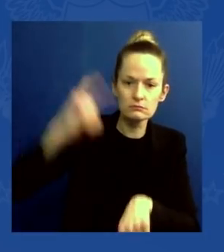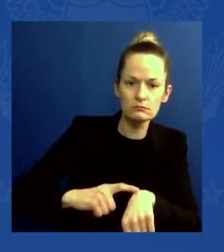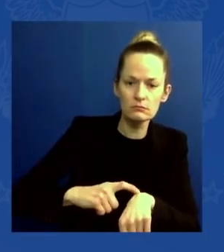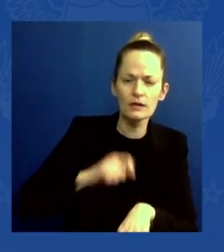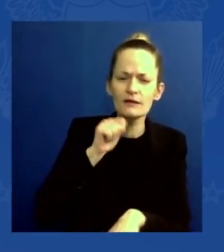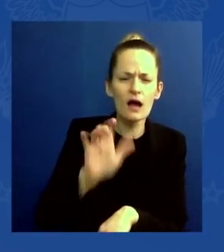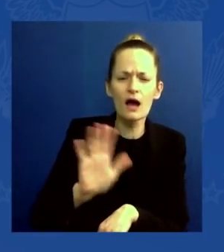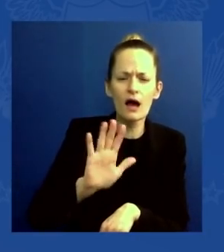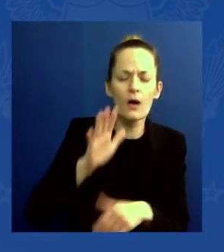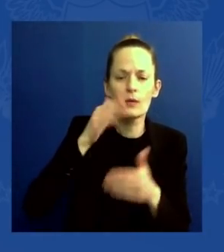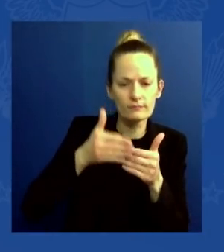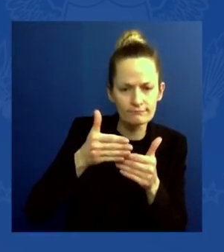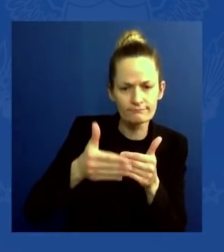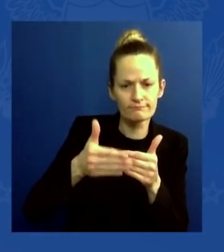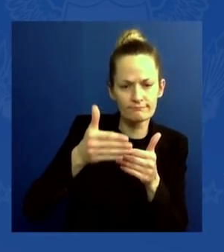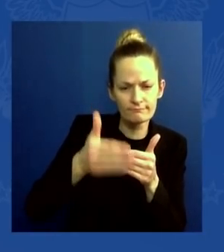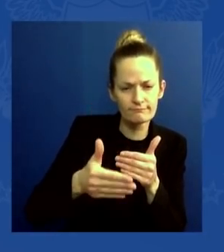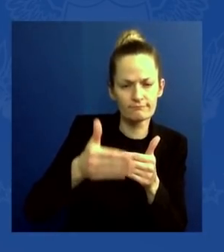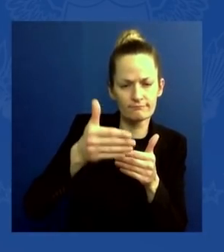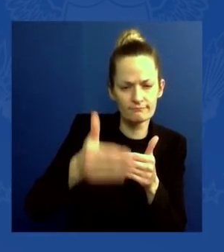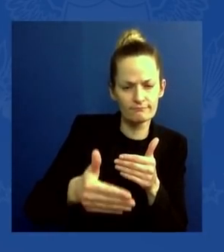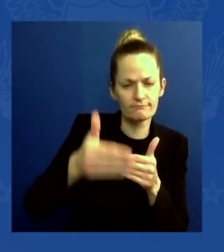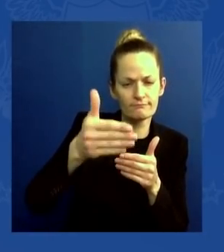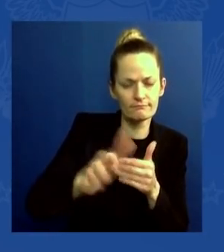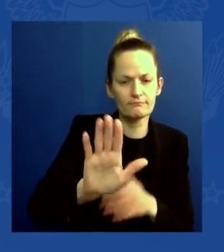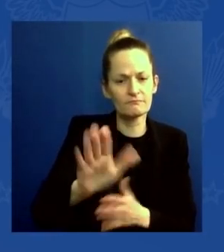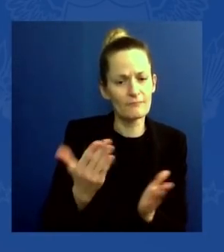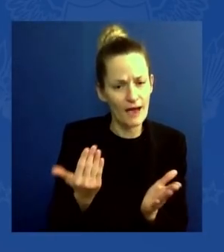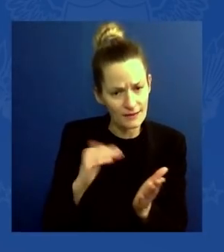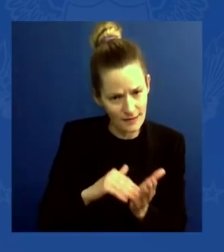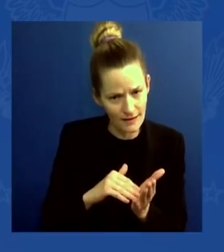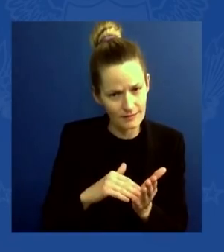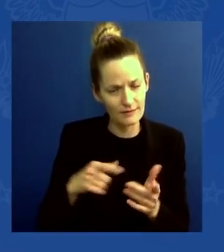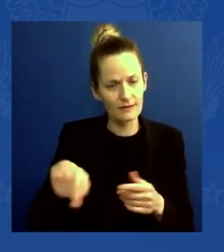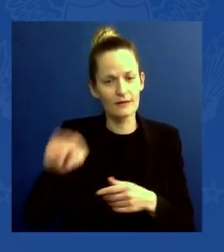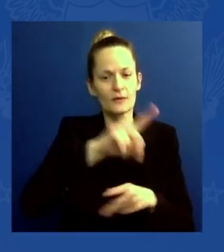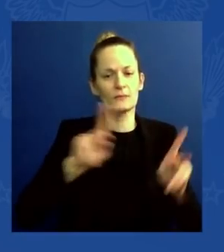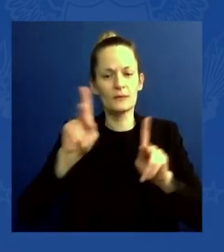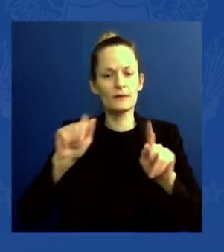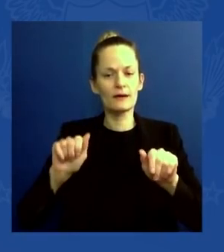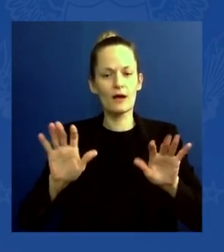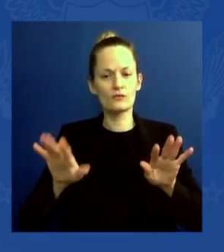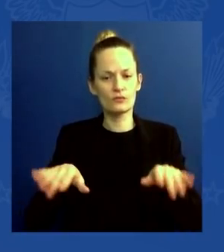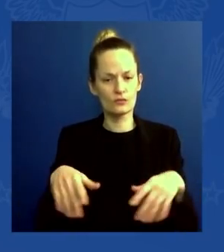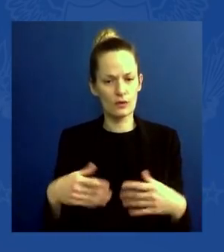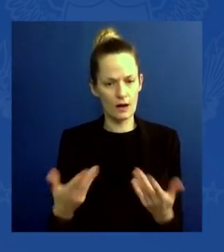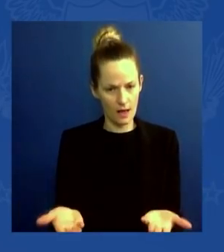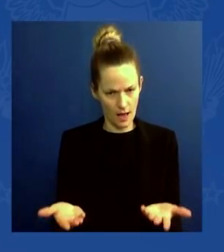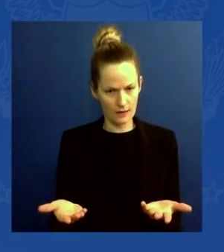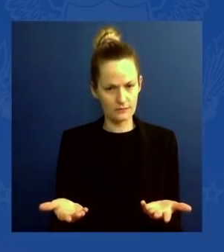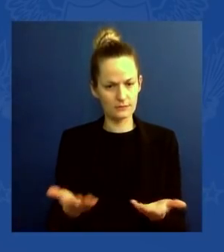I guess I'm going to be able to keep my job," or "I'm going to be able to get -- get a job doing that," or "I'm moving."